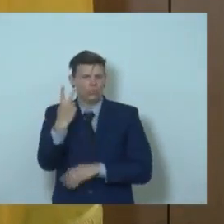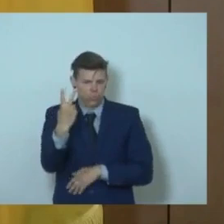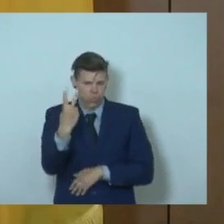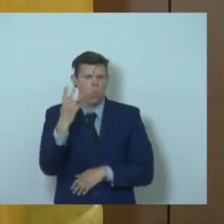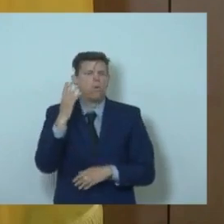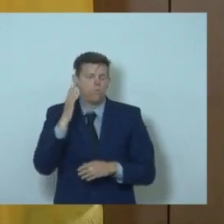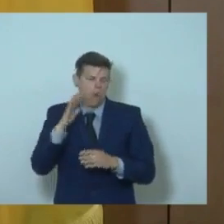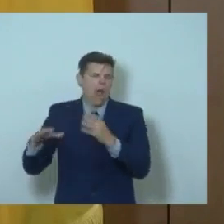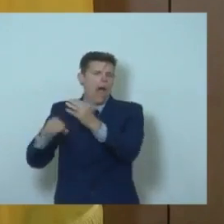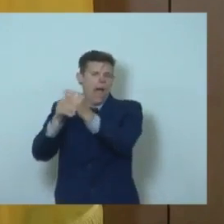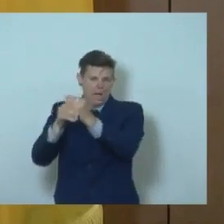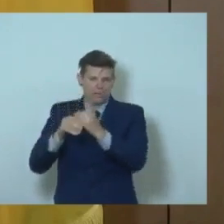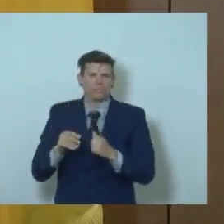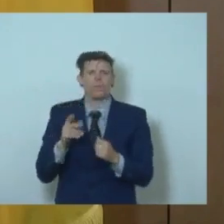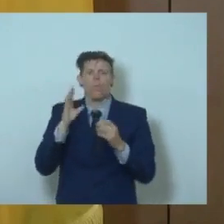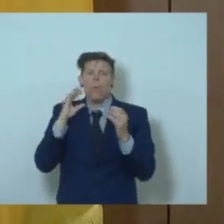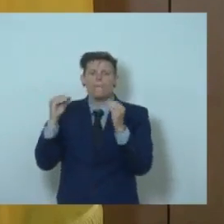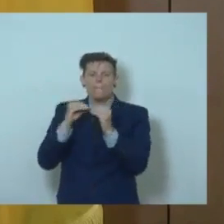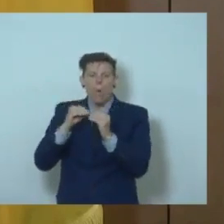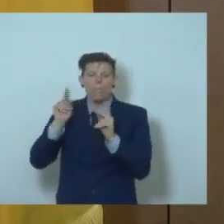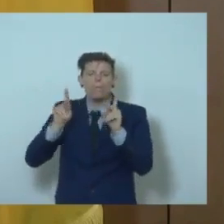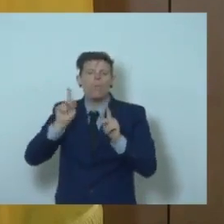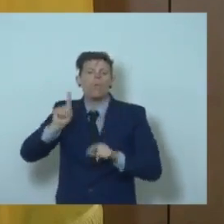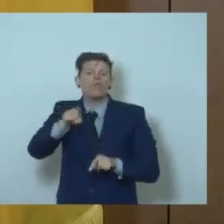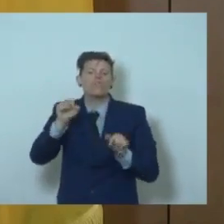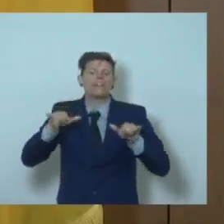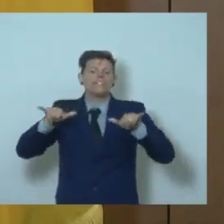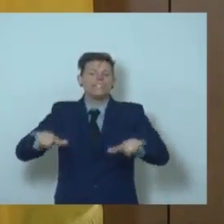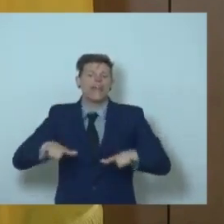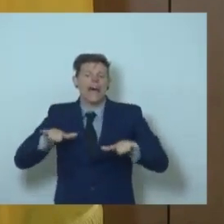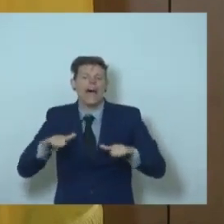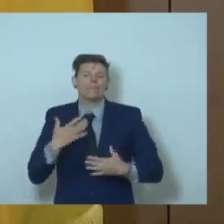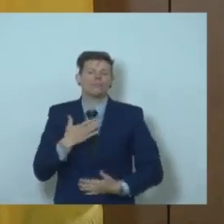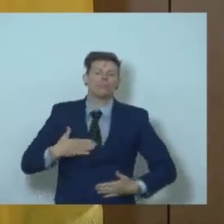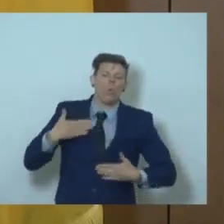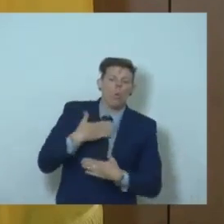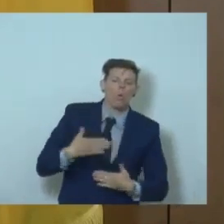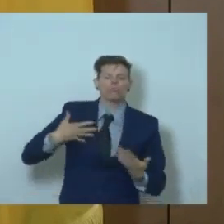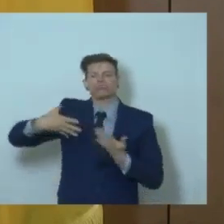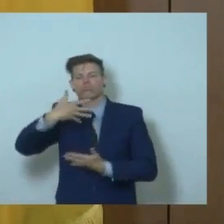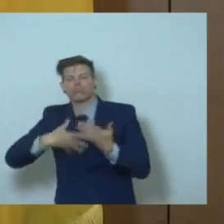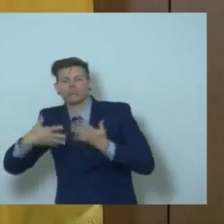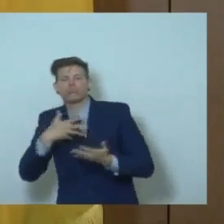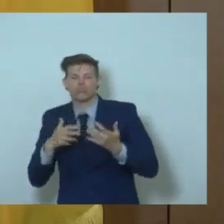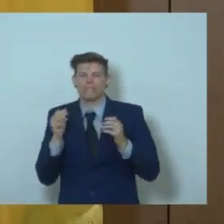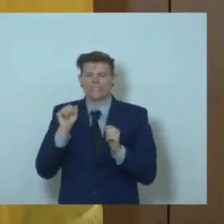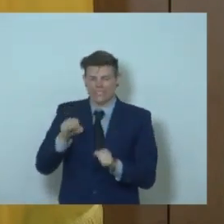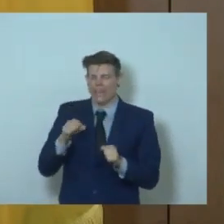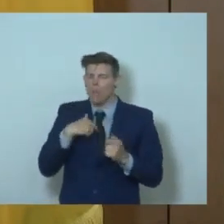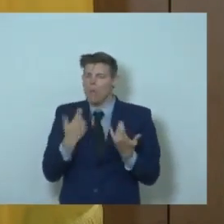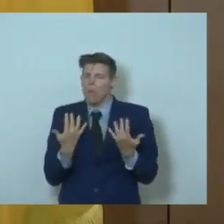THEY’RE IDENTIFIED IN PHASE 2 RISK BEHAVIOR DURATION NUMBER OF INDIVIDUALS ABILITY TO SOCIALLY DISTANCE.